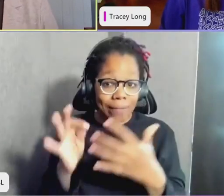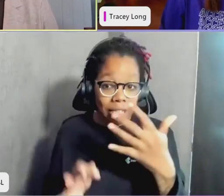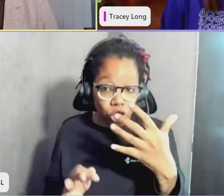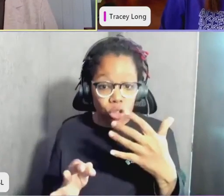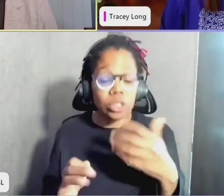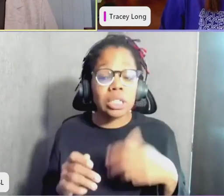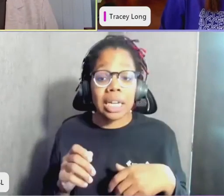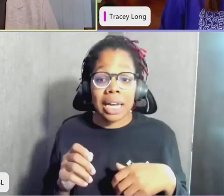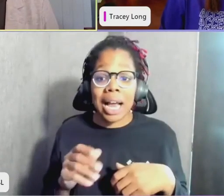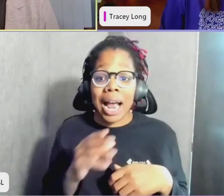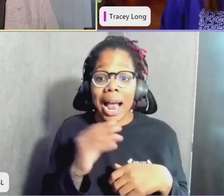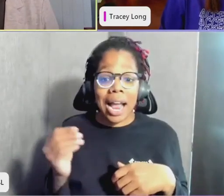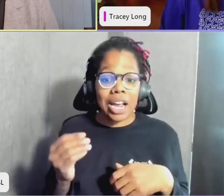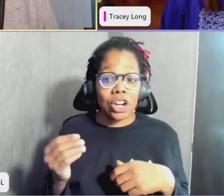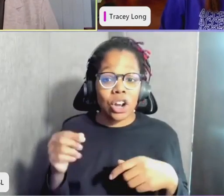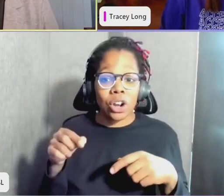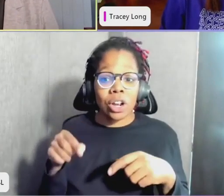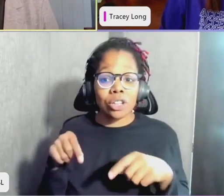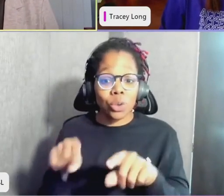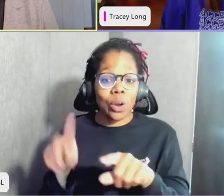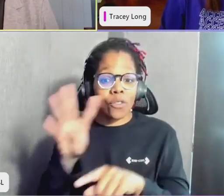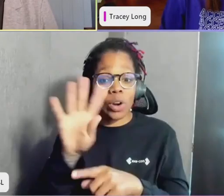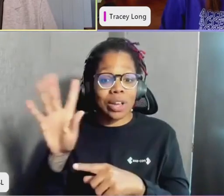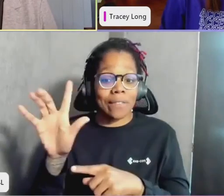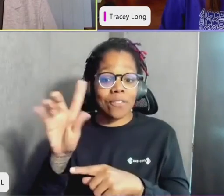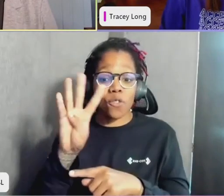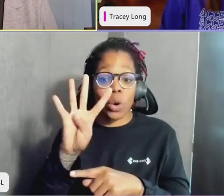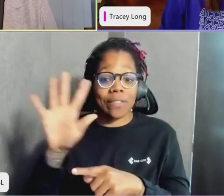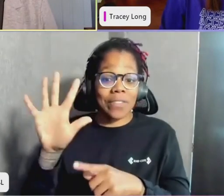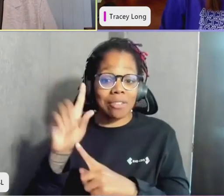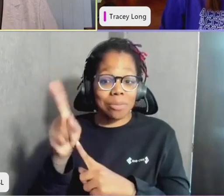to make sure they could operate or set up the systems